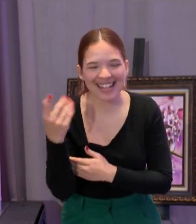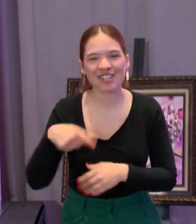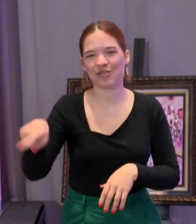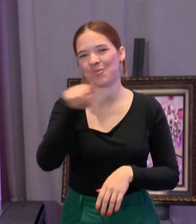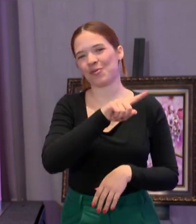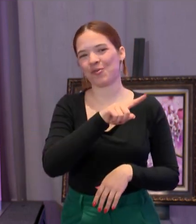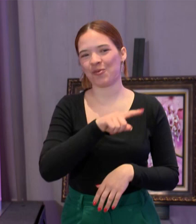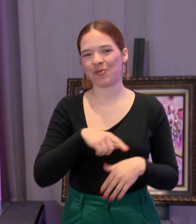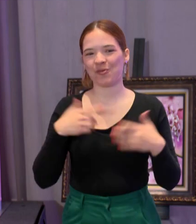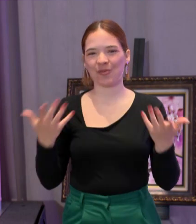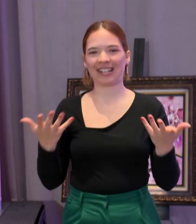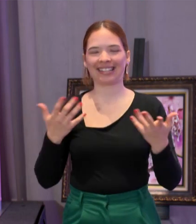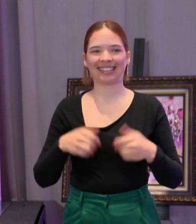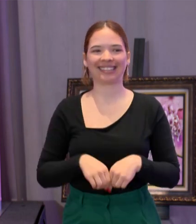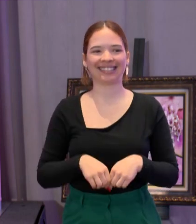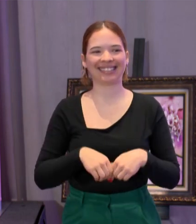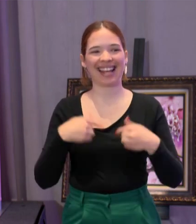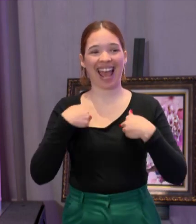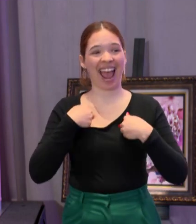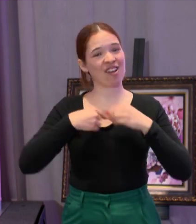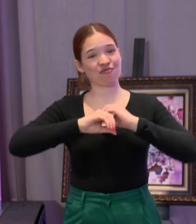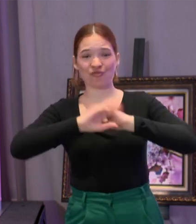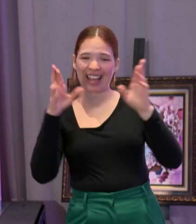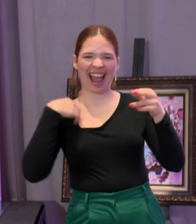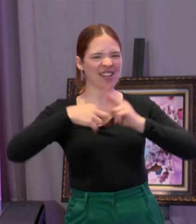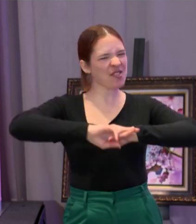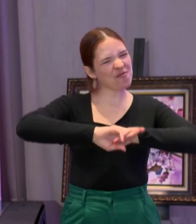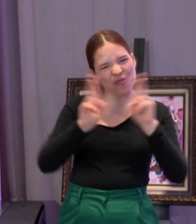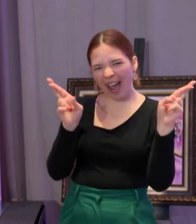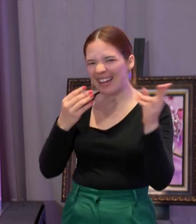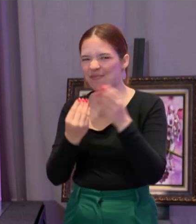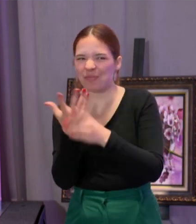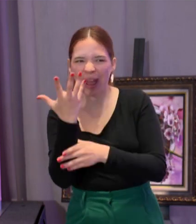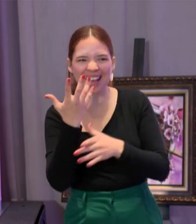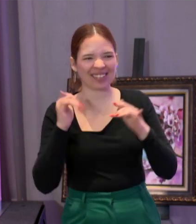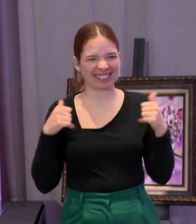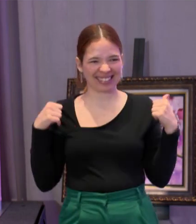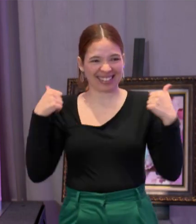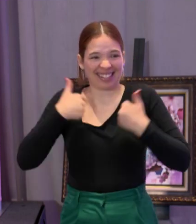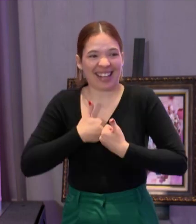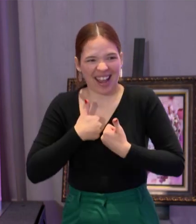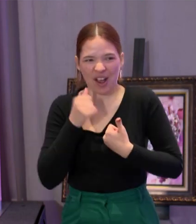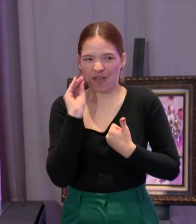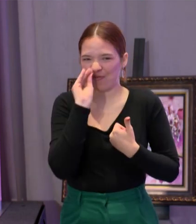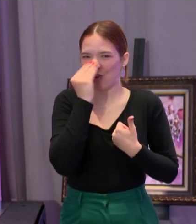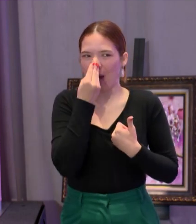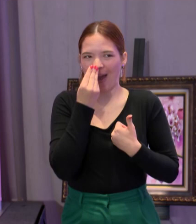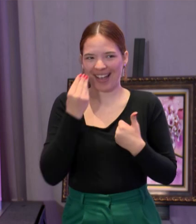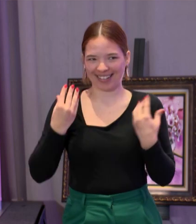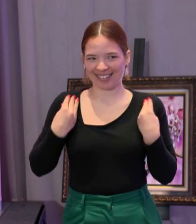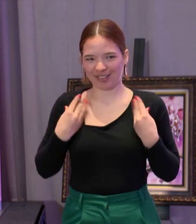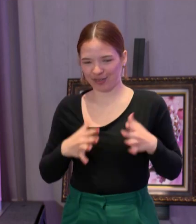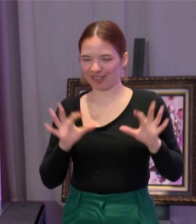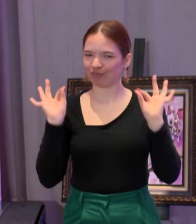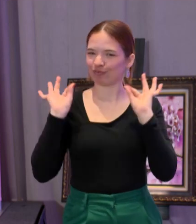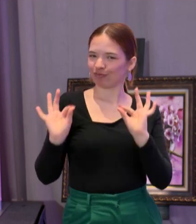GOOD MORNING, EVERYONE. CLEARLY I'M READY FOR SPRING WHEN I PULLED OUT MY BLOSSOM JACKET THIS MORNING. THANK YOU, DIANA.